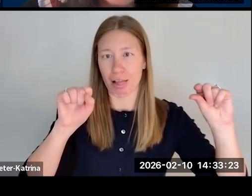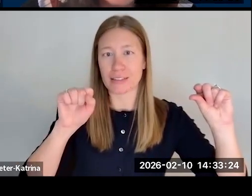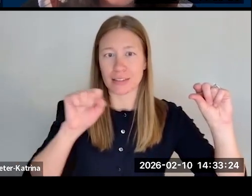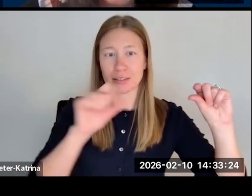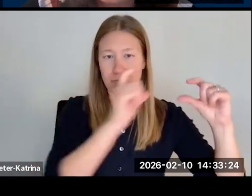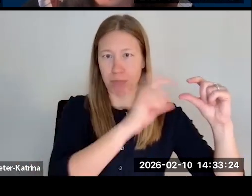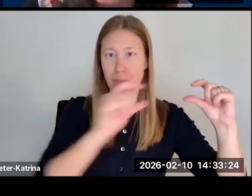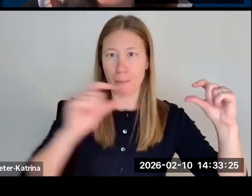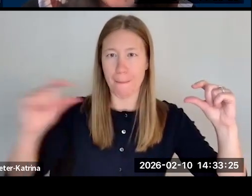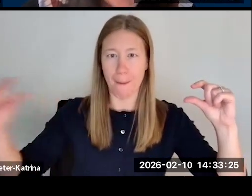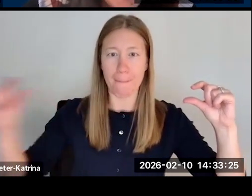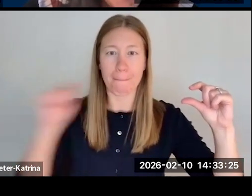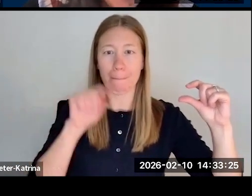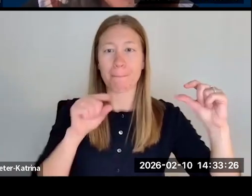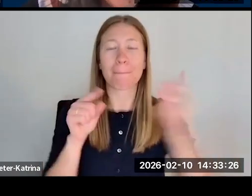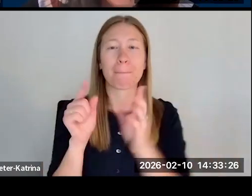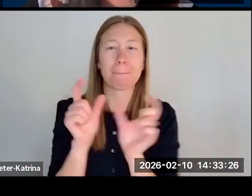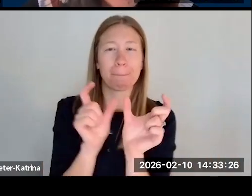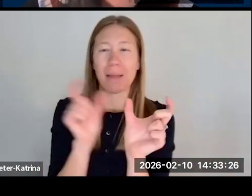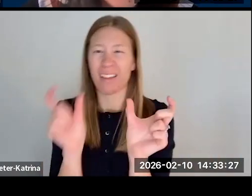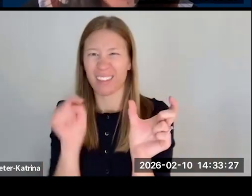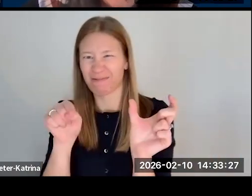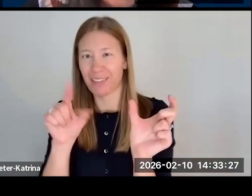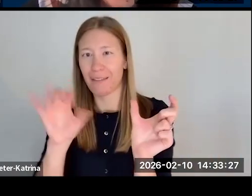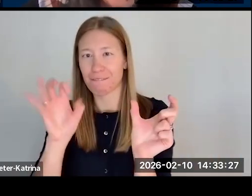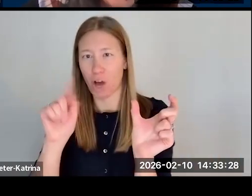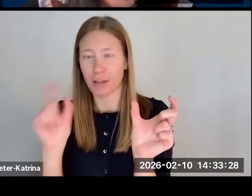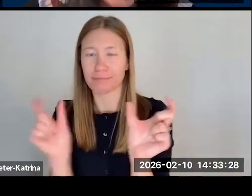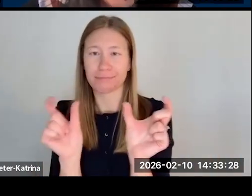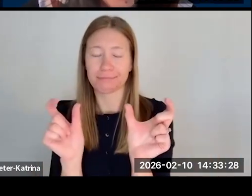Next to fonts in the text style being used